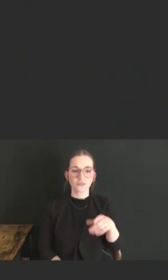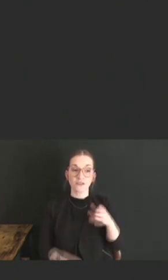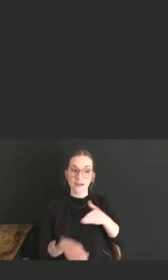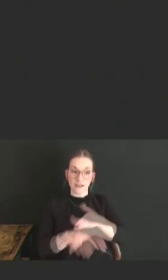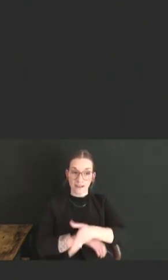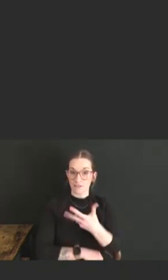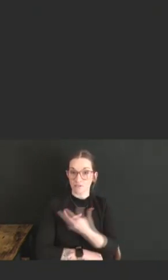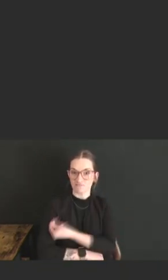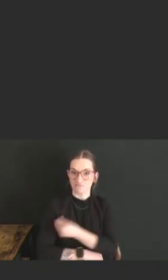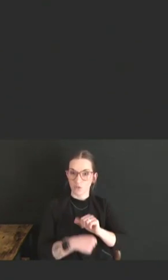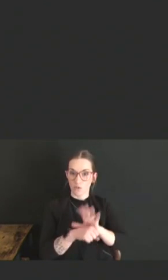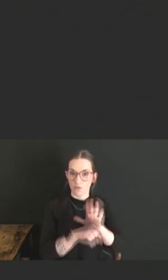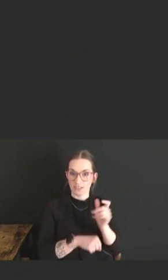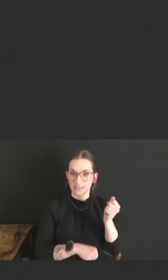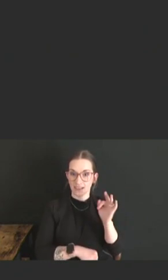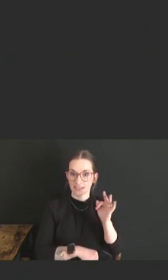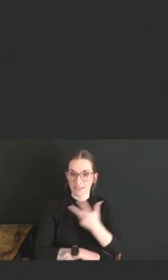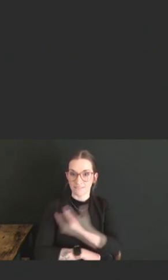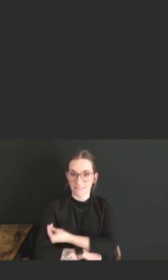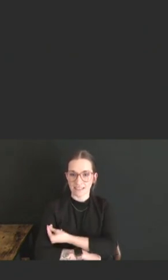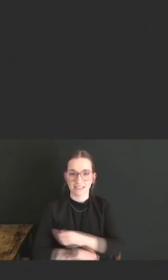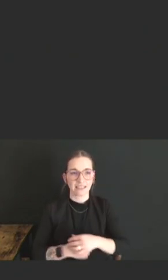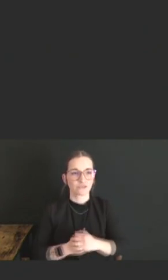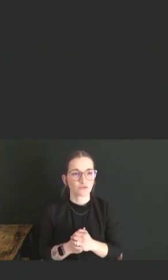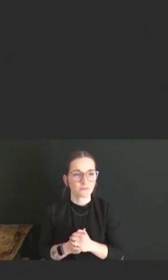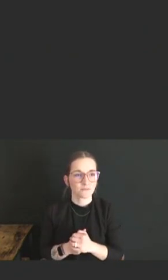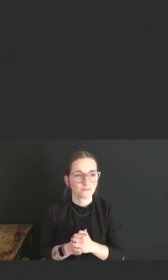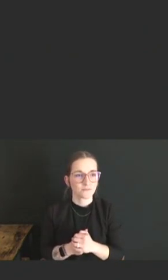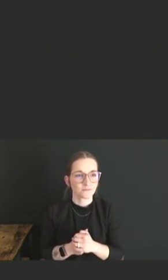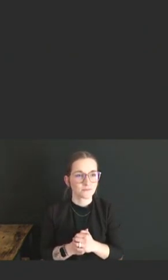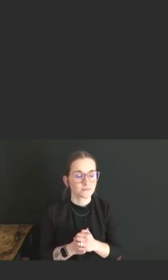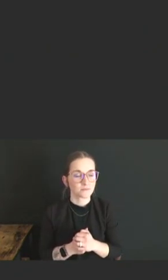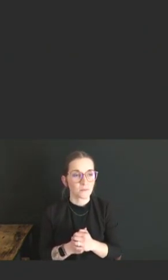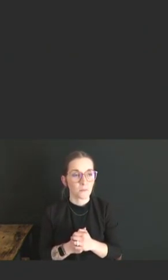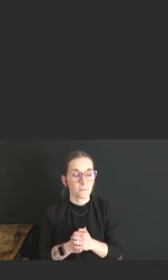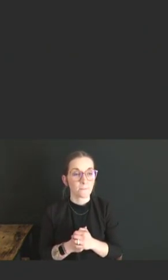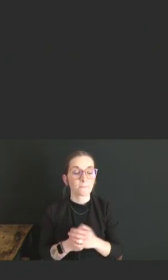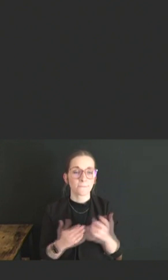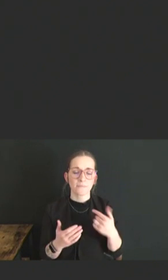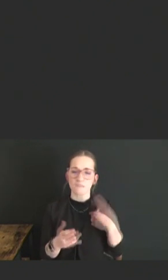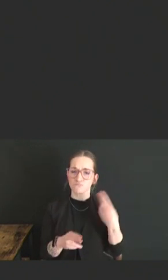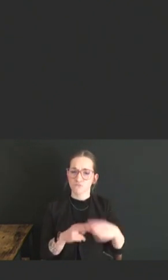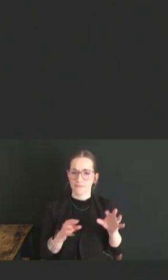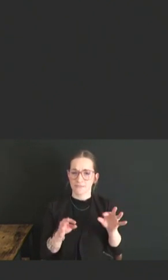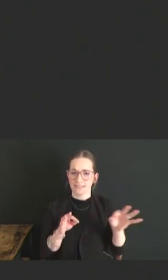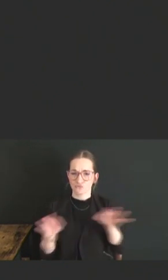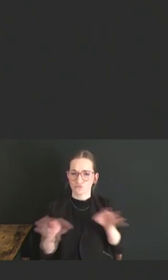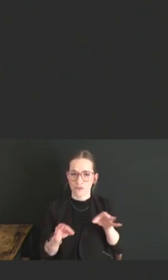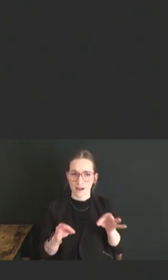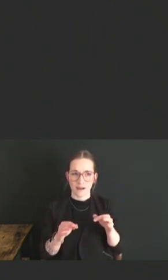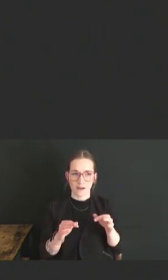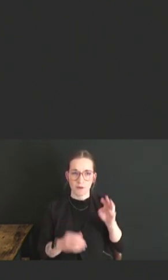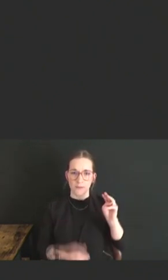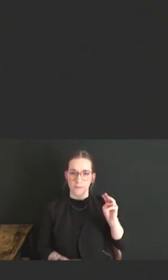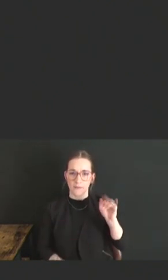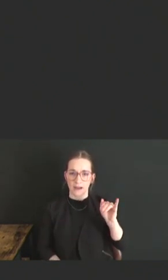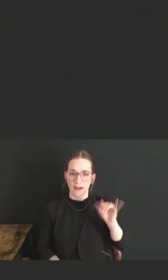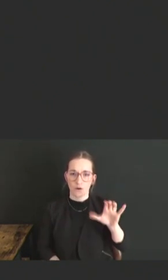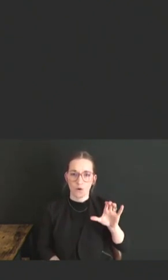Next slide, please. Here, I will briefly describe how myocarditis after an mRNA